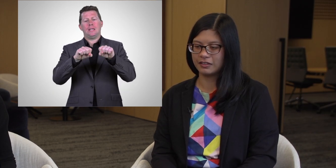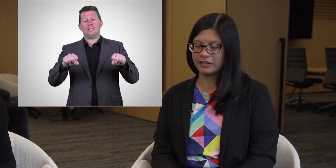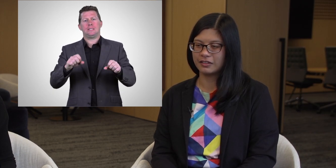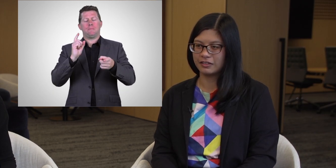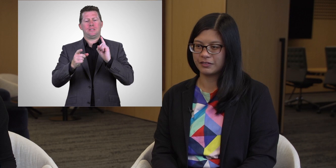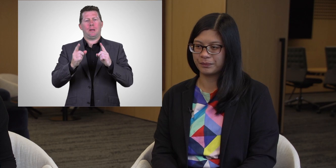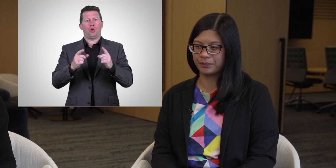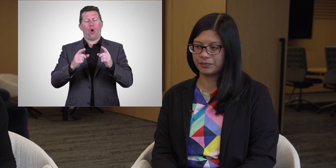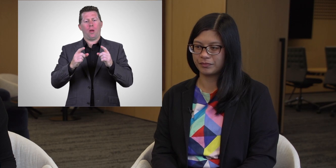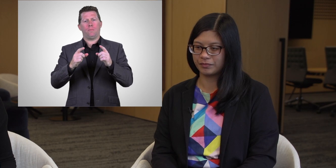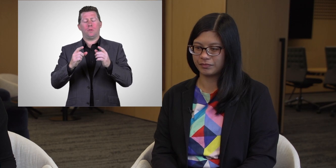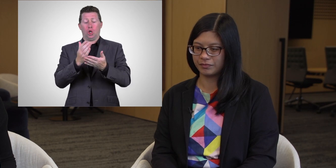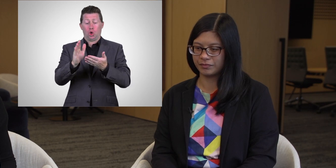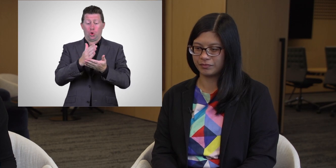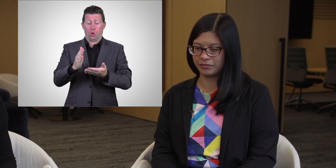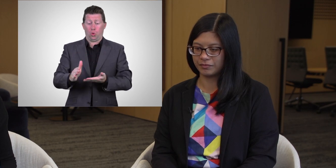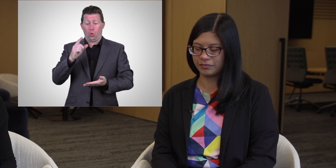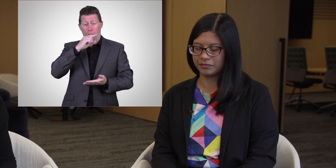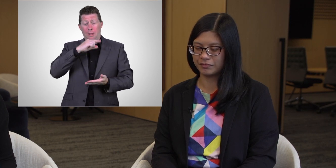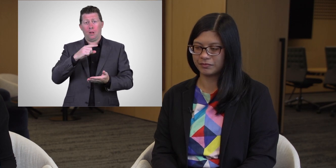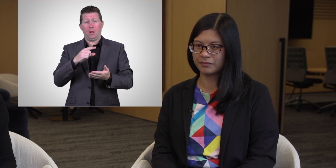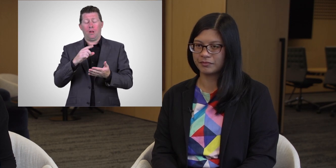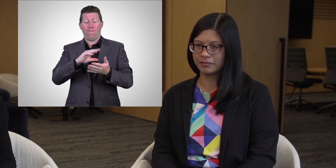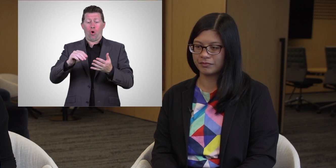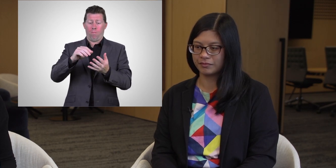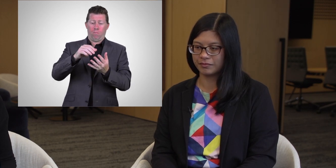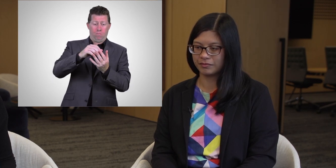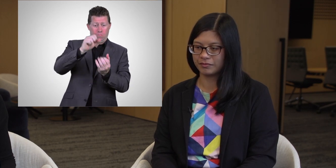people from a qualification if they're not competent or if they haven't learnt what's